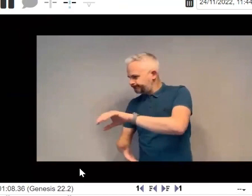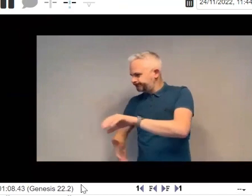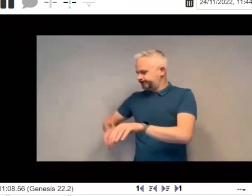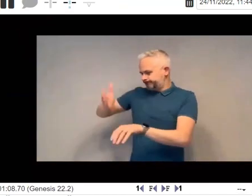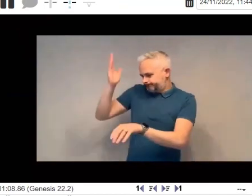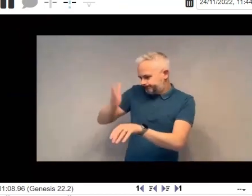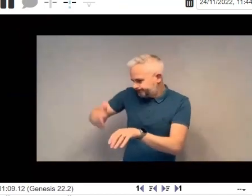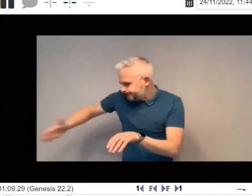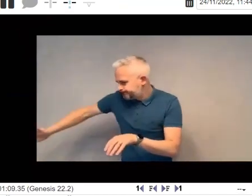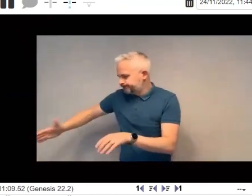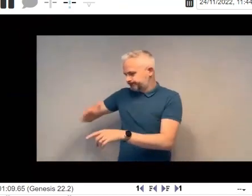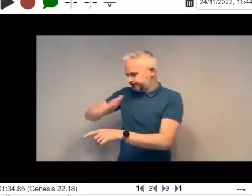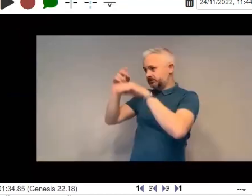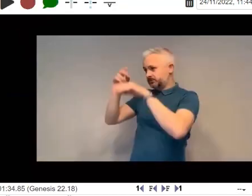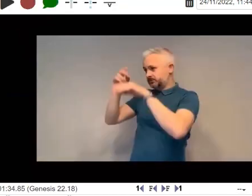oh that's too early maybe about here